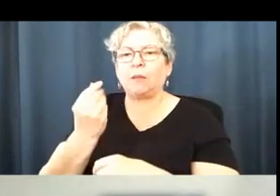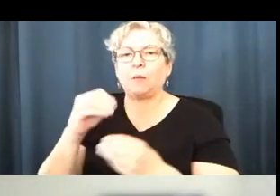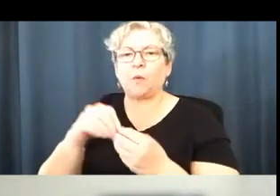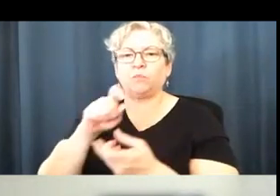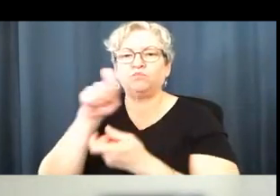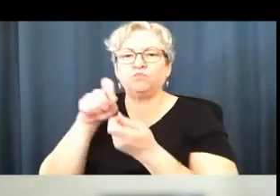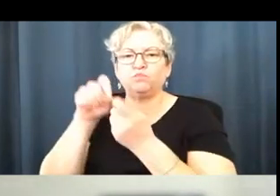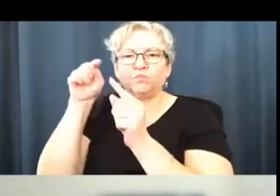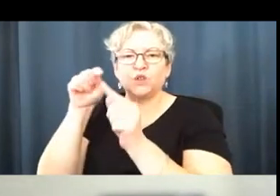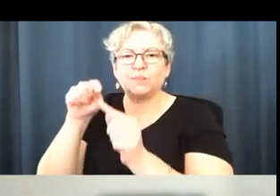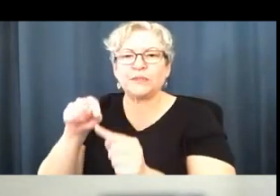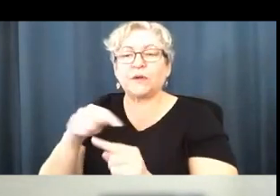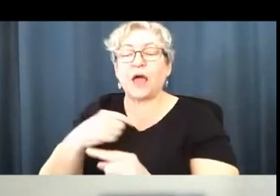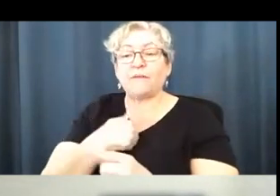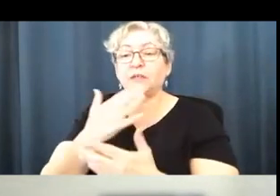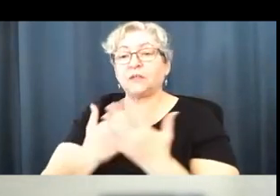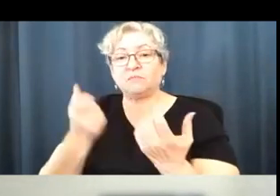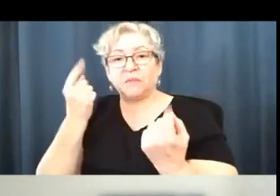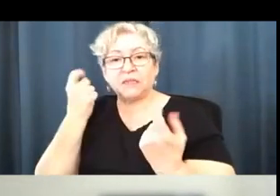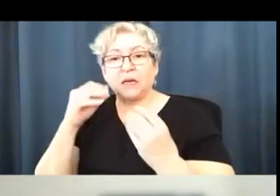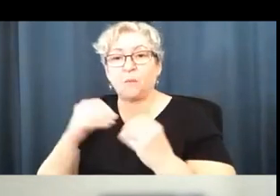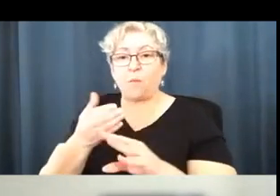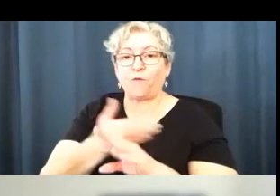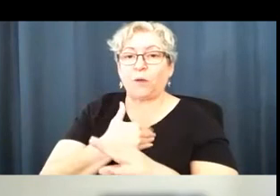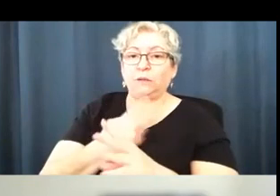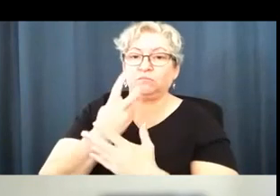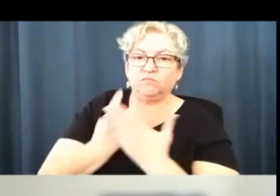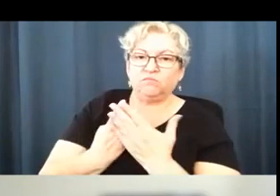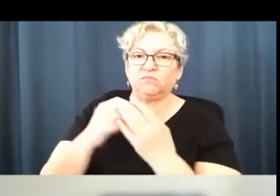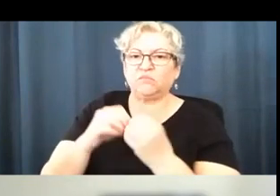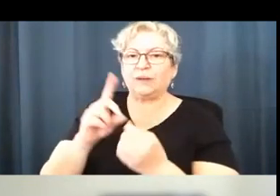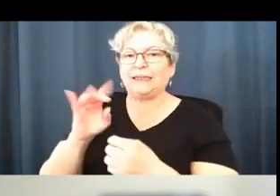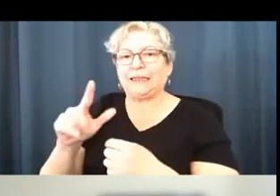and hopefully, you can have some context before we dive into a lot more of the detailed testing next week.